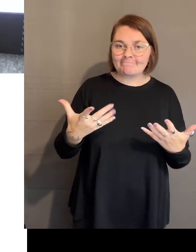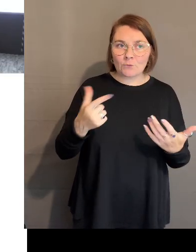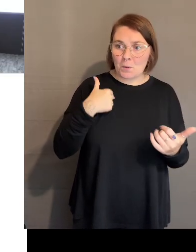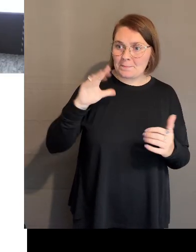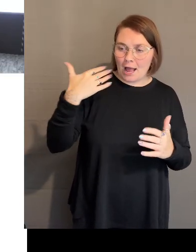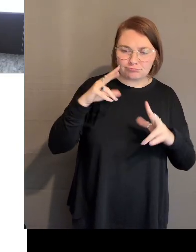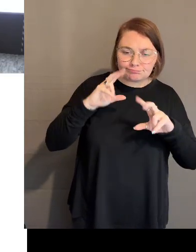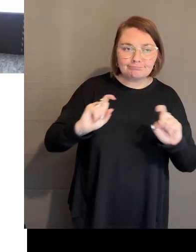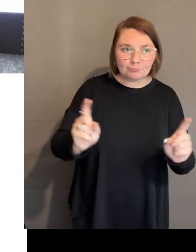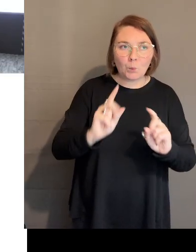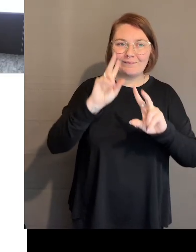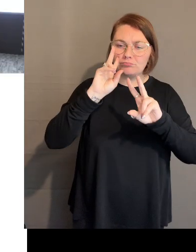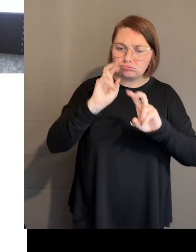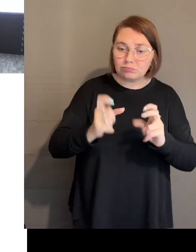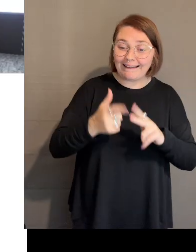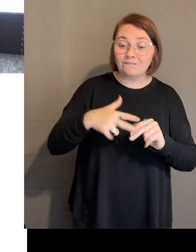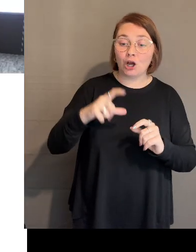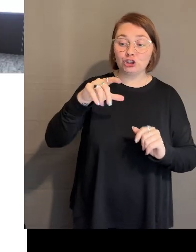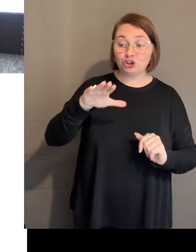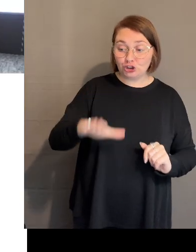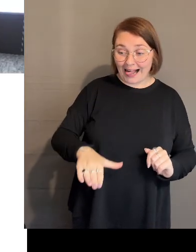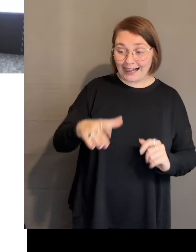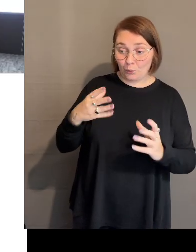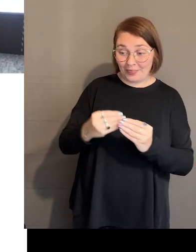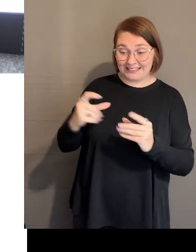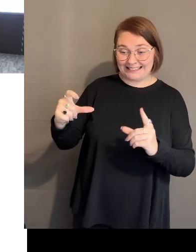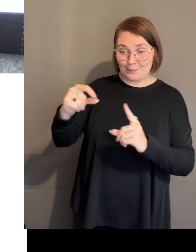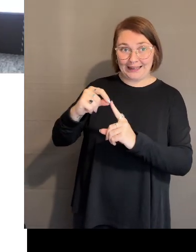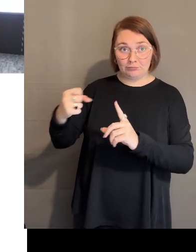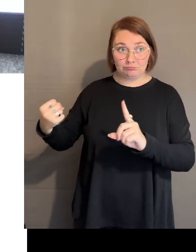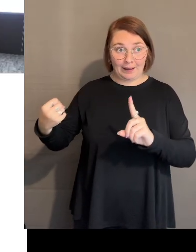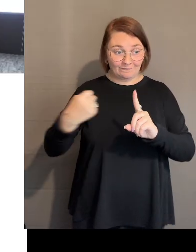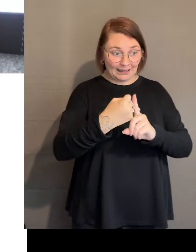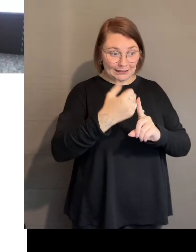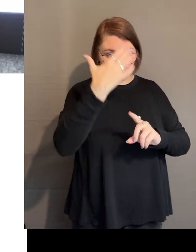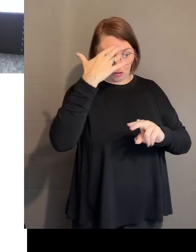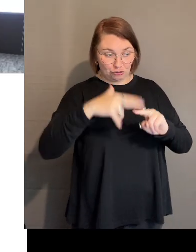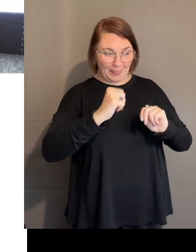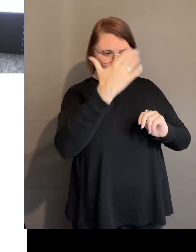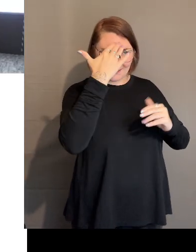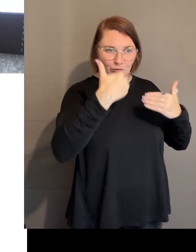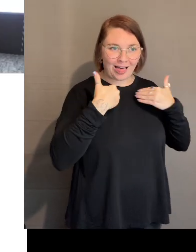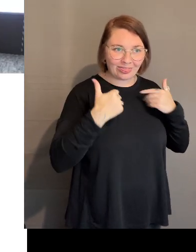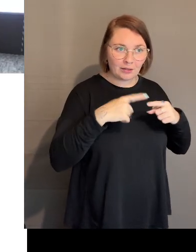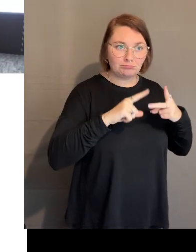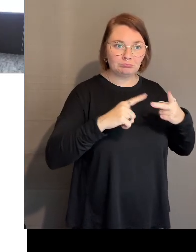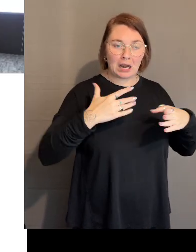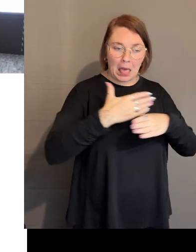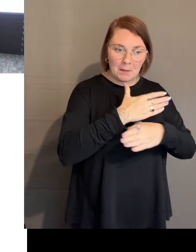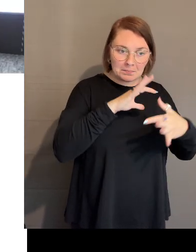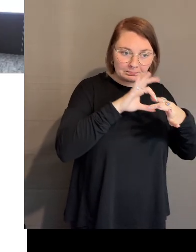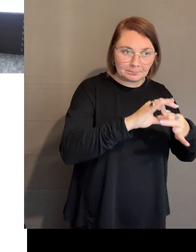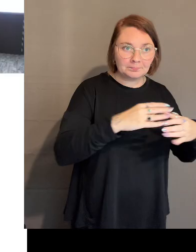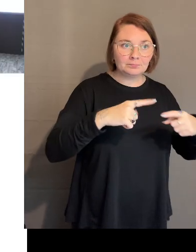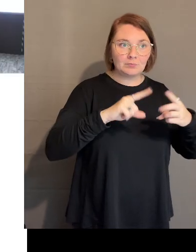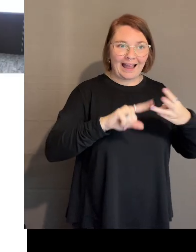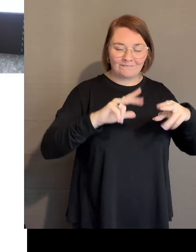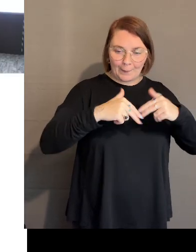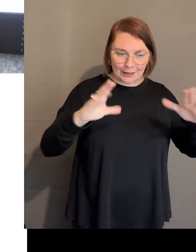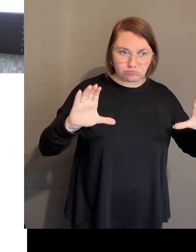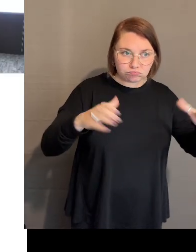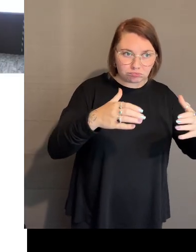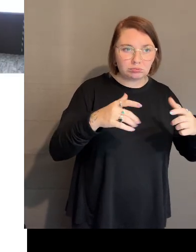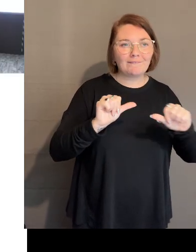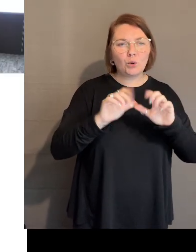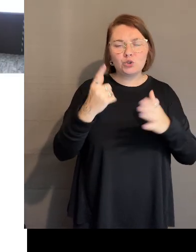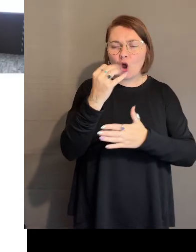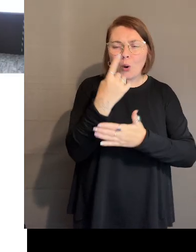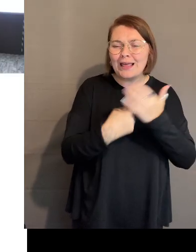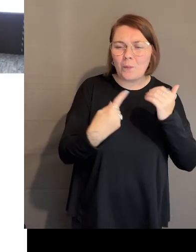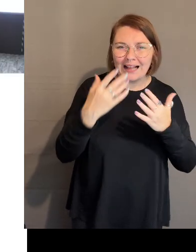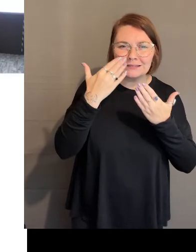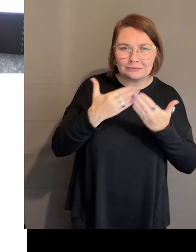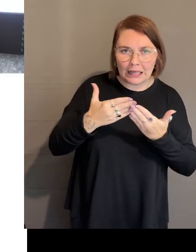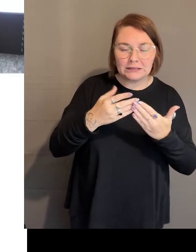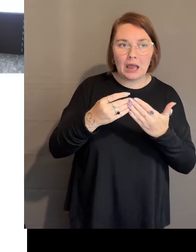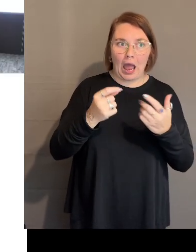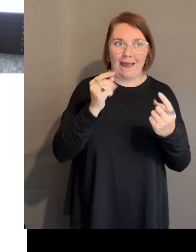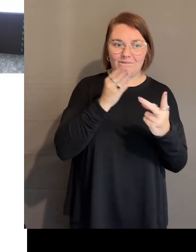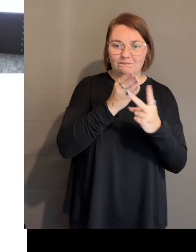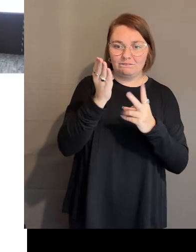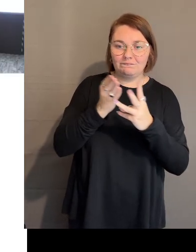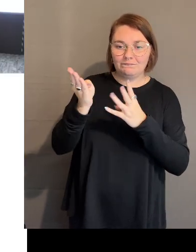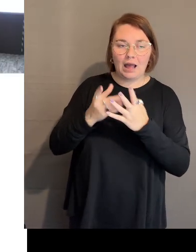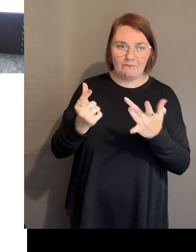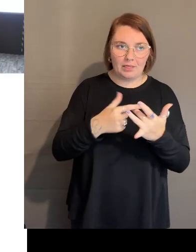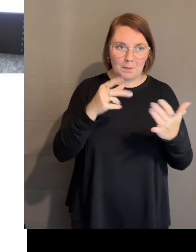So what have we done? Well, we investigated if a child with CP affects parental mental health, labor market outcomes, and family formation. And this is, of course, not only one study, I'm aggregating several here.